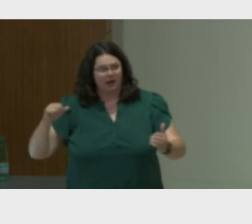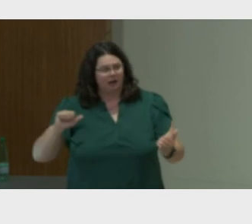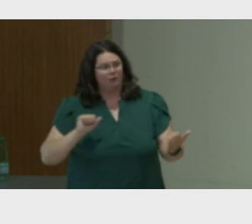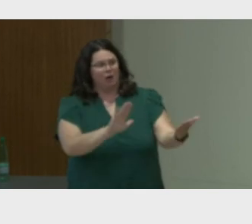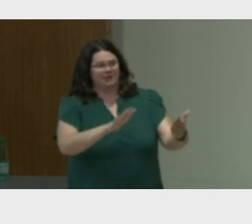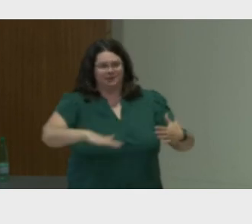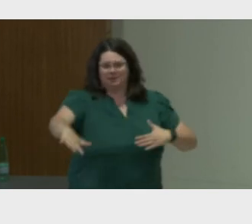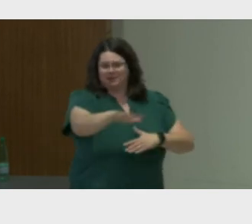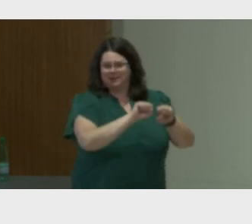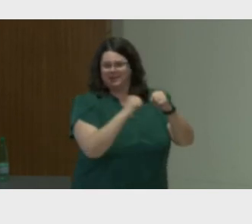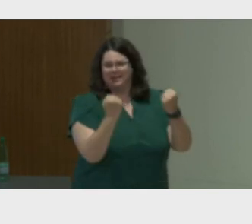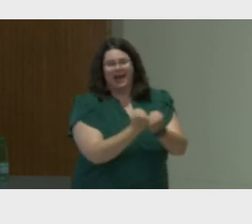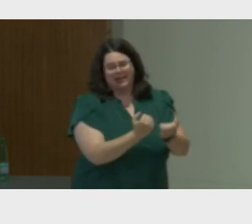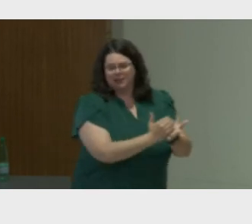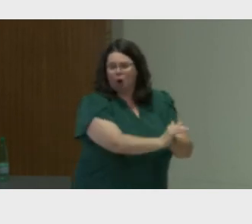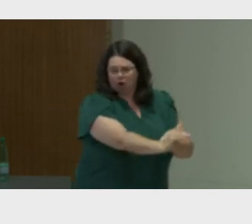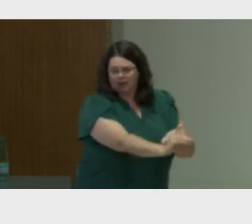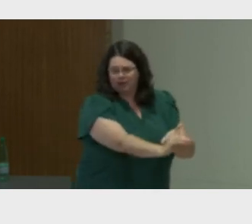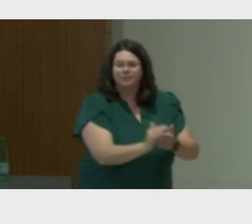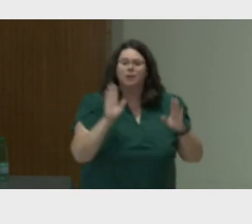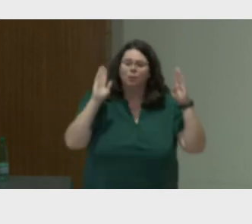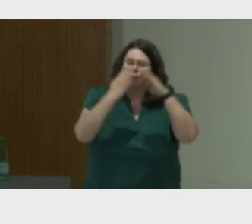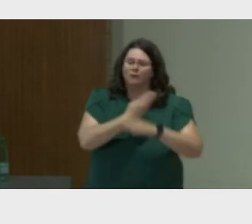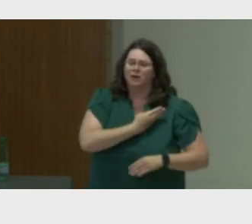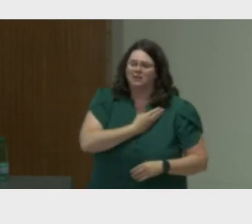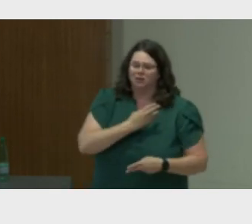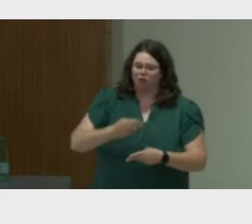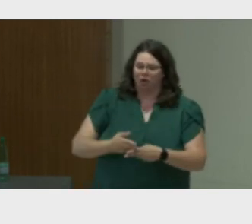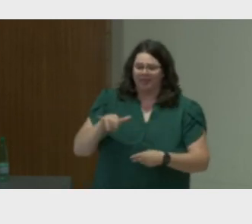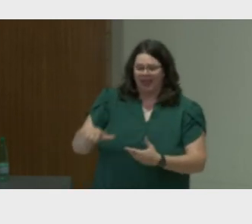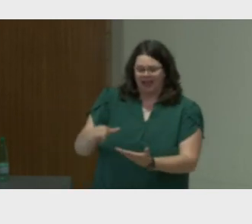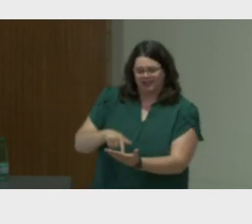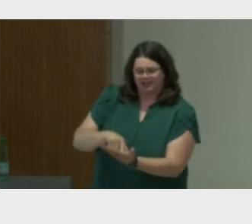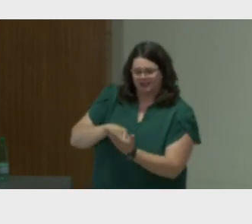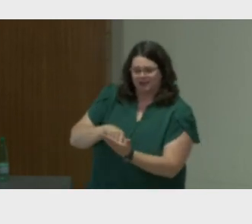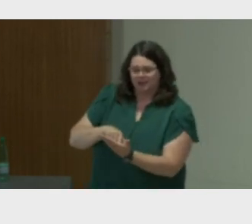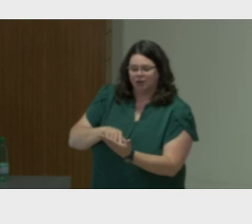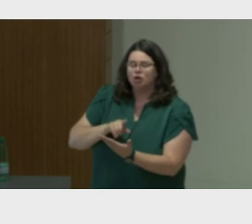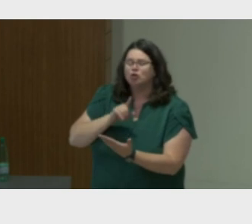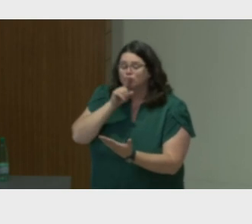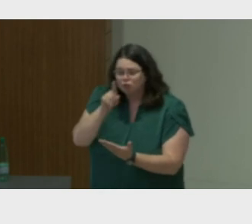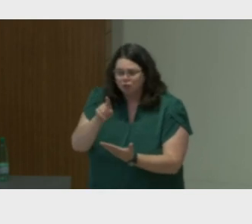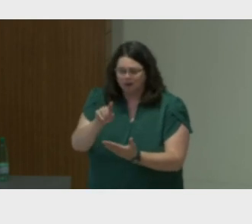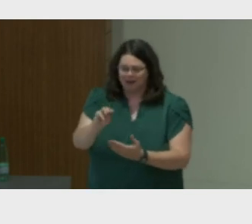It is what Pope Francis recently called, a true magisterium of fragility.